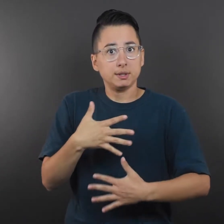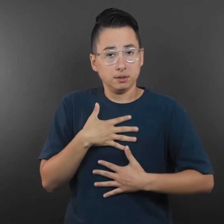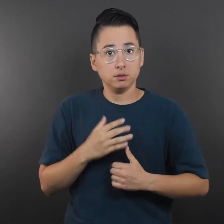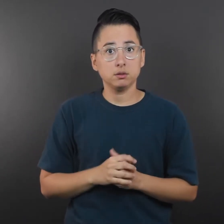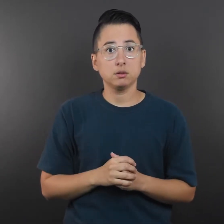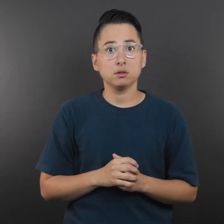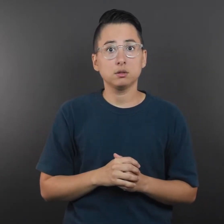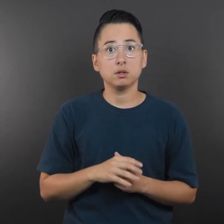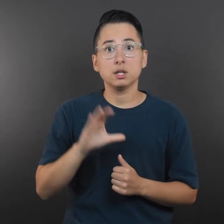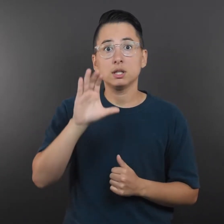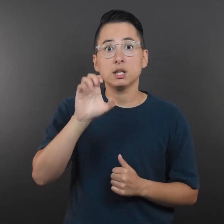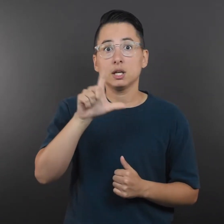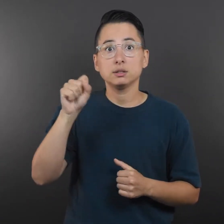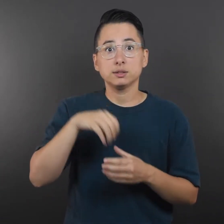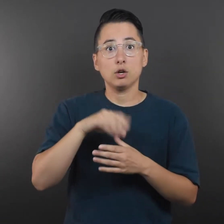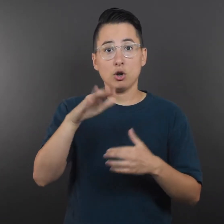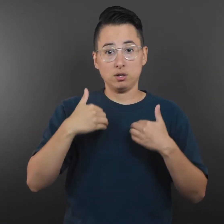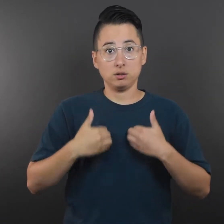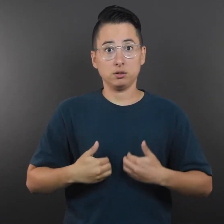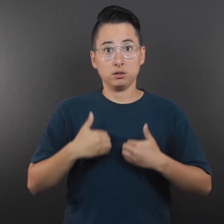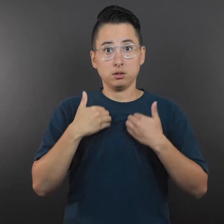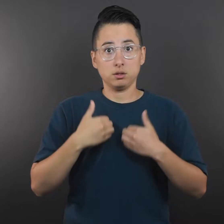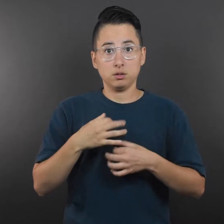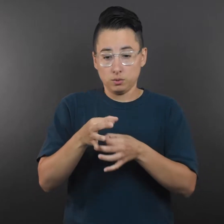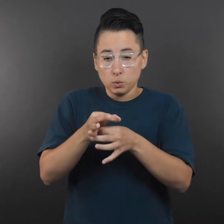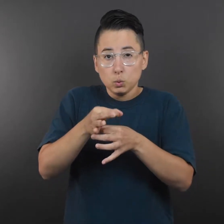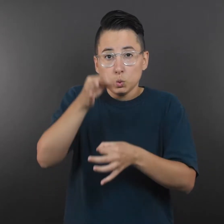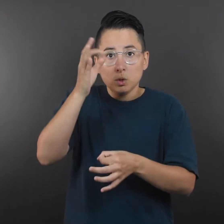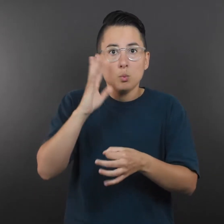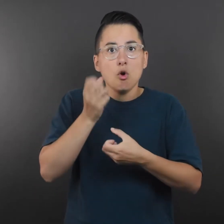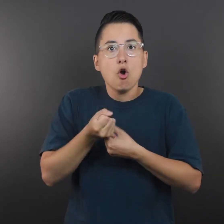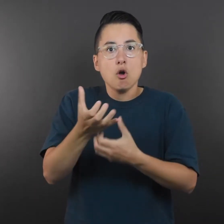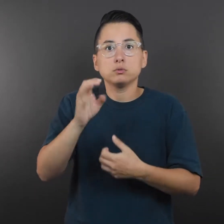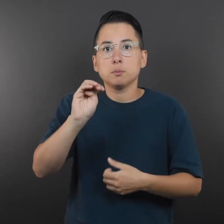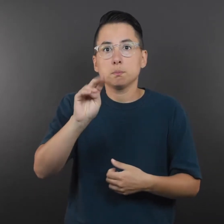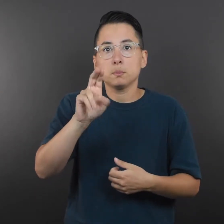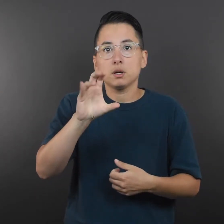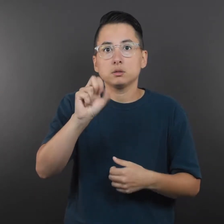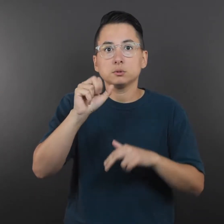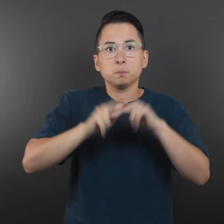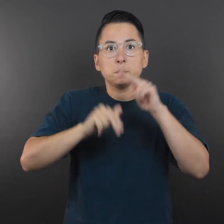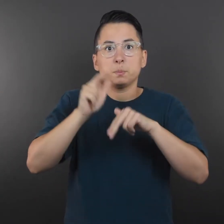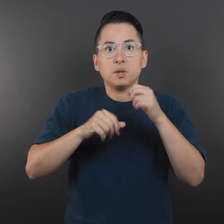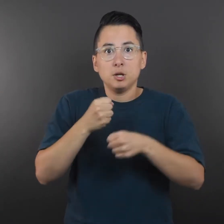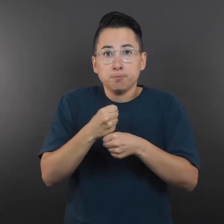Irritated cells in the airways make more mucus than usual narrowing the tiny airways.